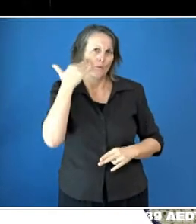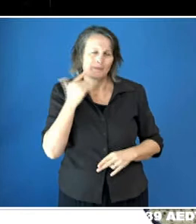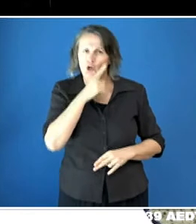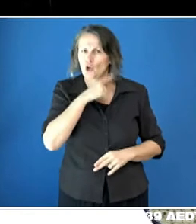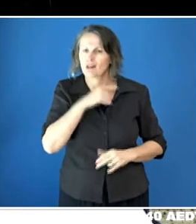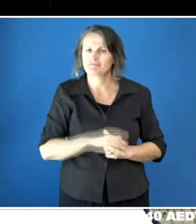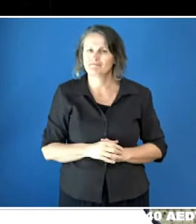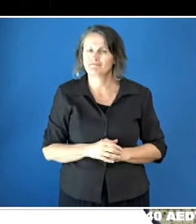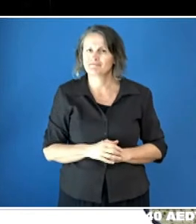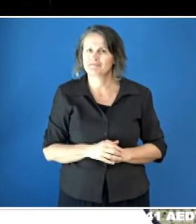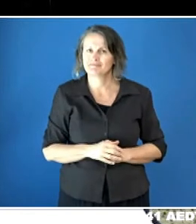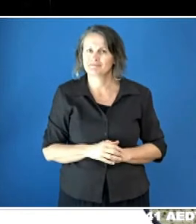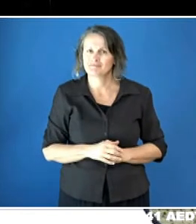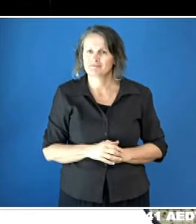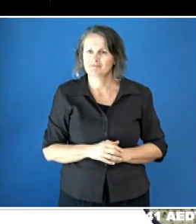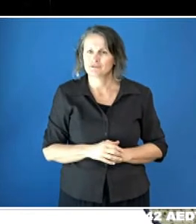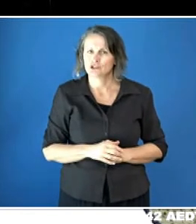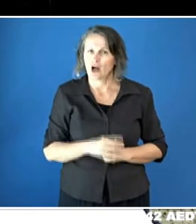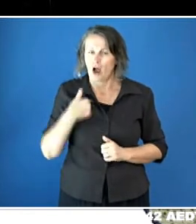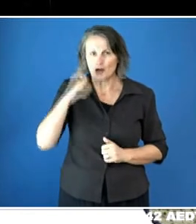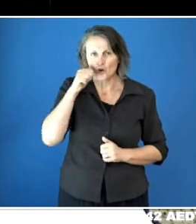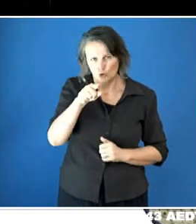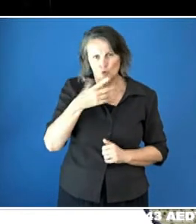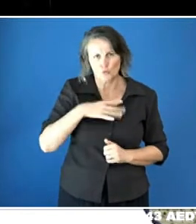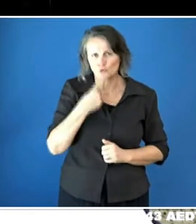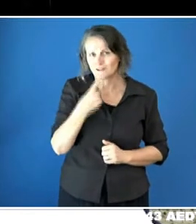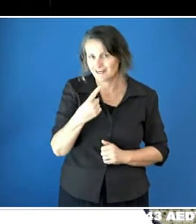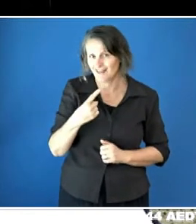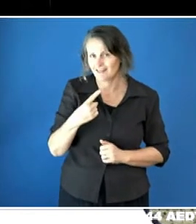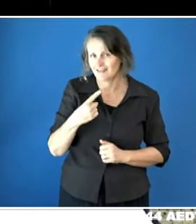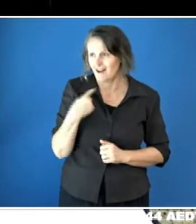Commission how important it is for women and girls to be treated with respect --